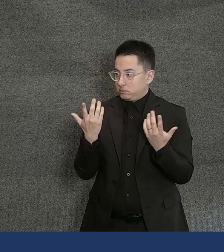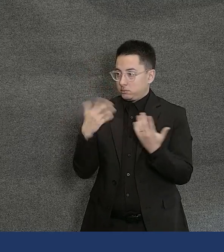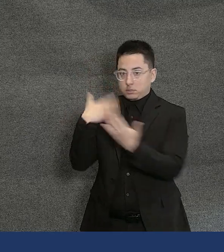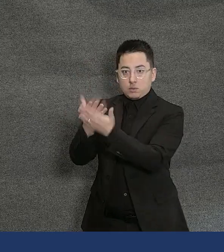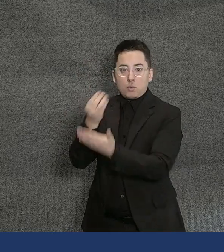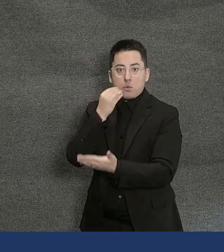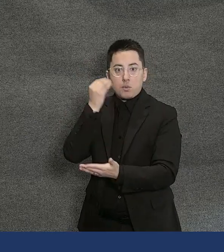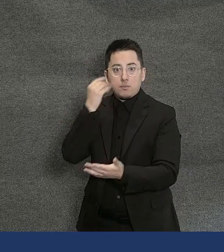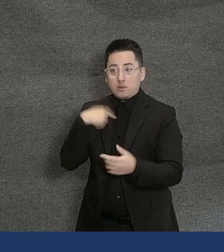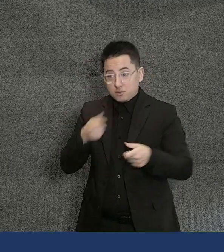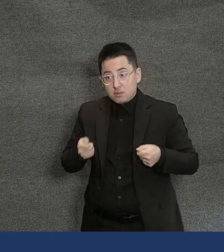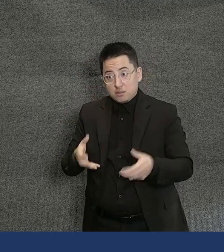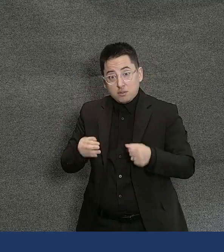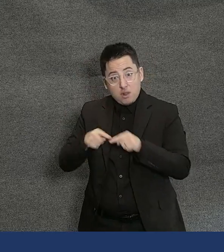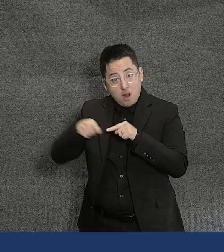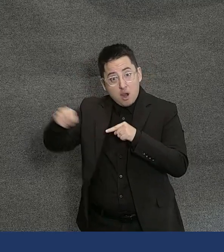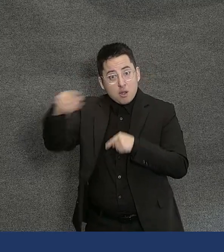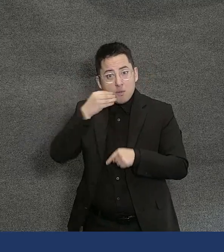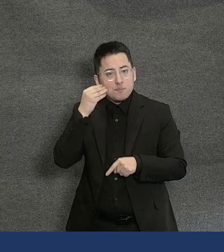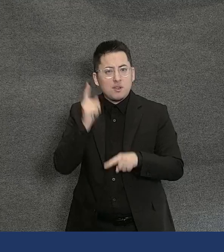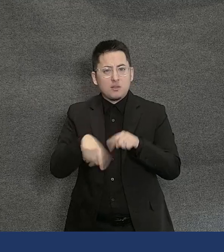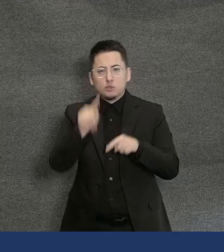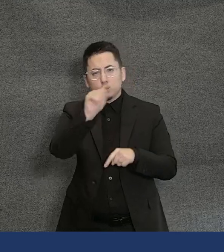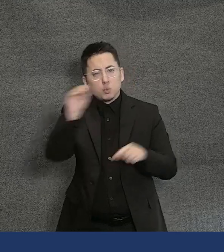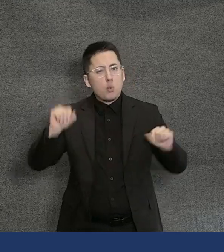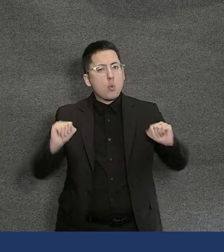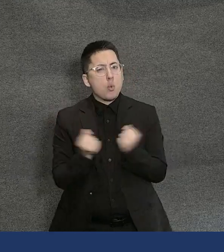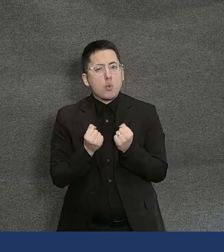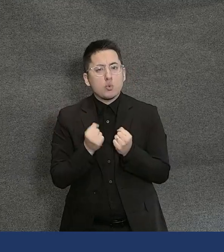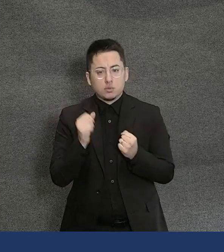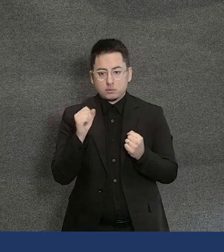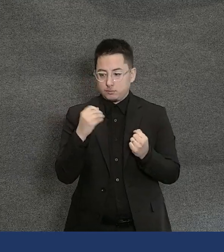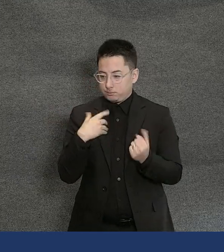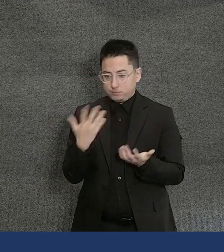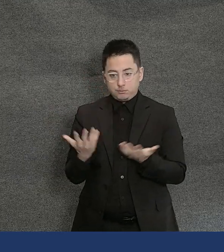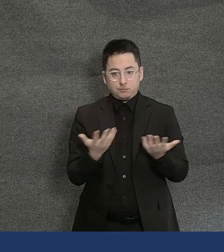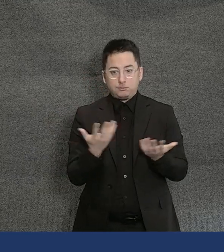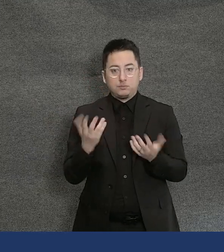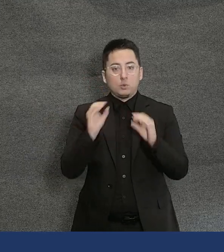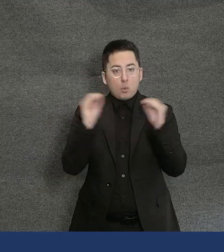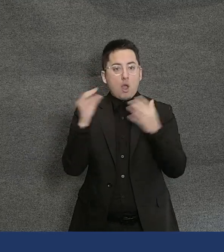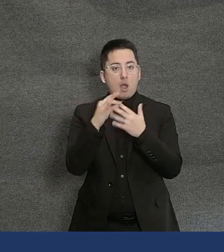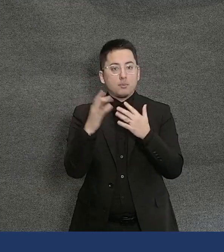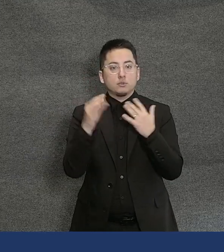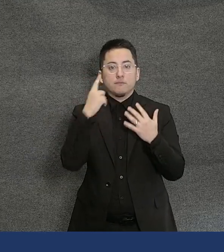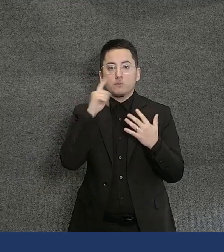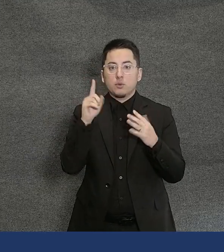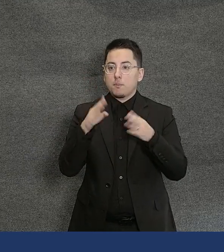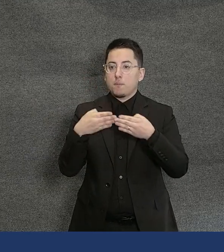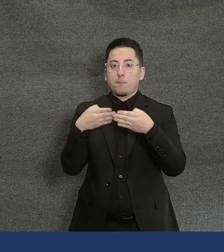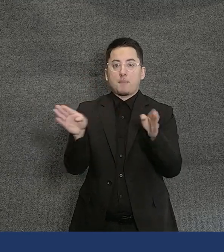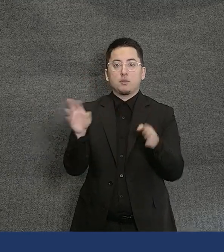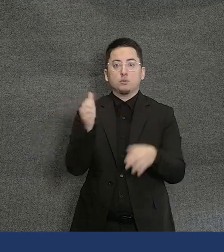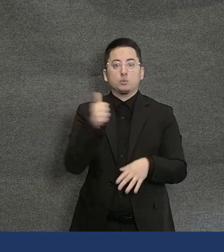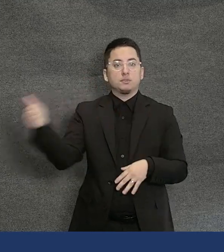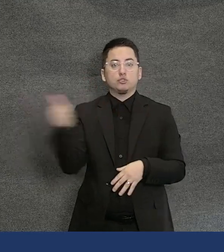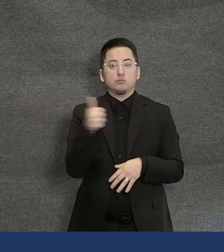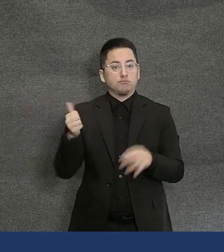I was too far away from public transportation. Like I said, to use Metro Mobility,